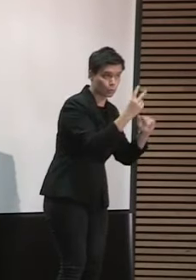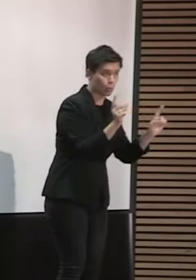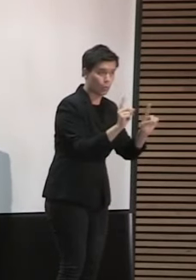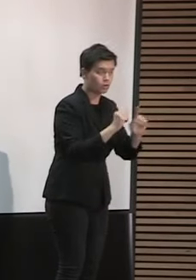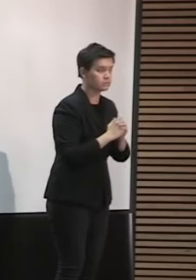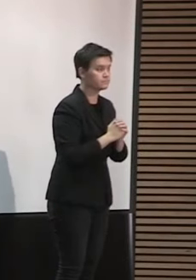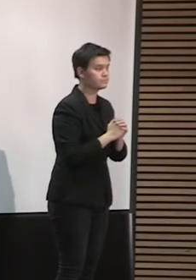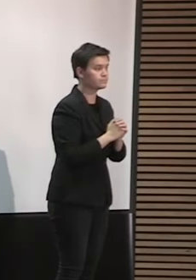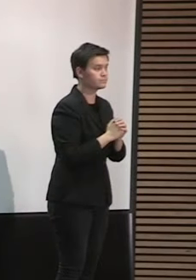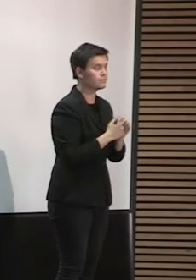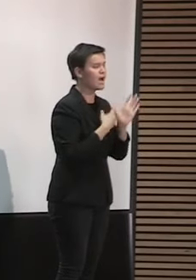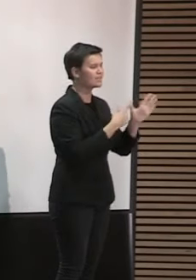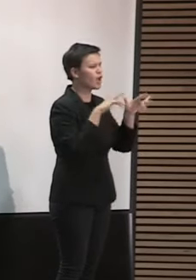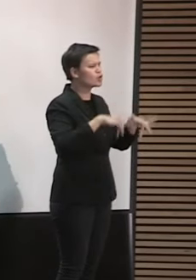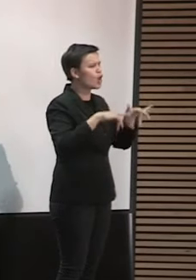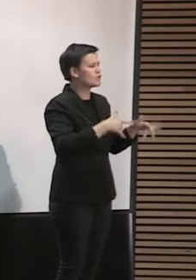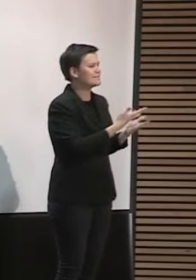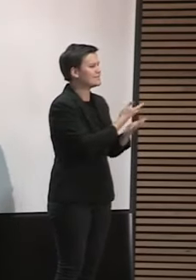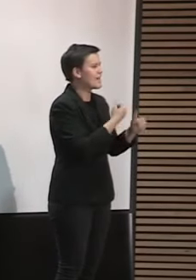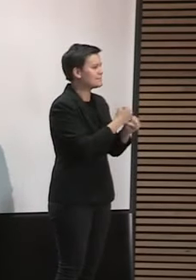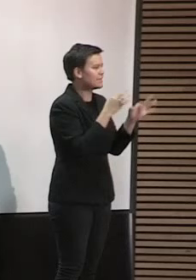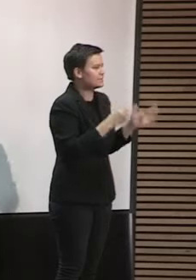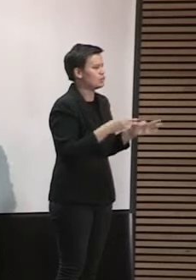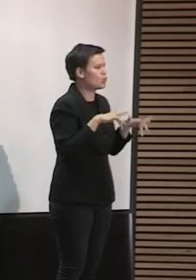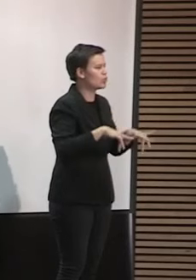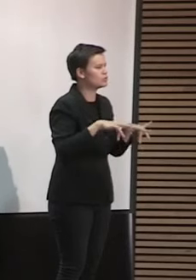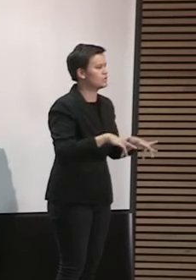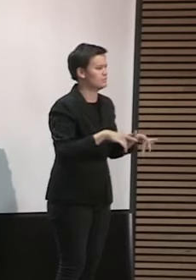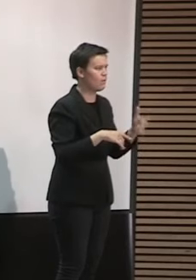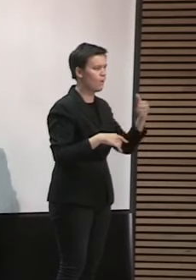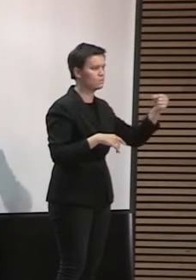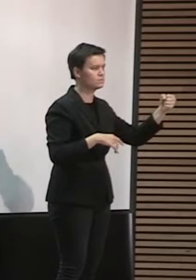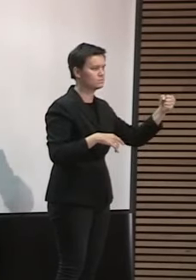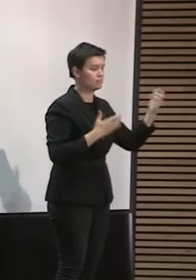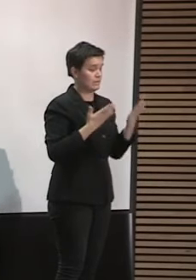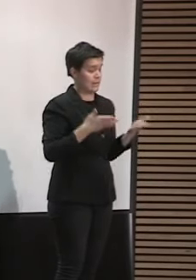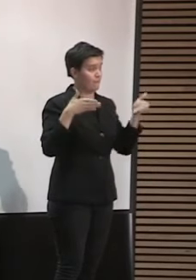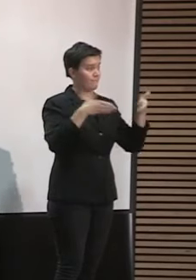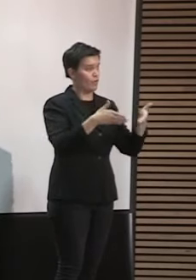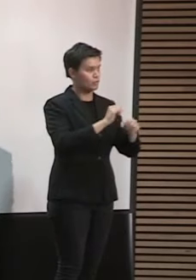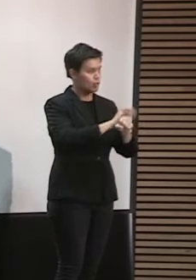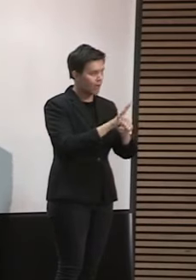any transit during your travel and it also doesn't allow for the fact that, you know, you